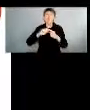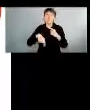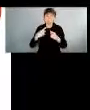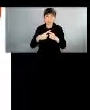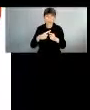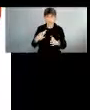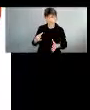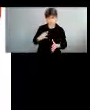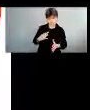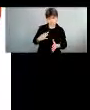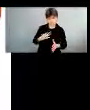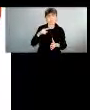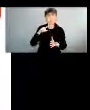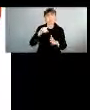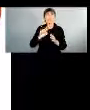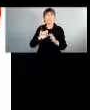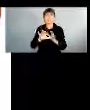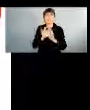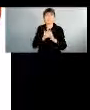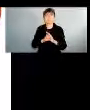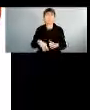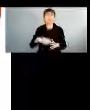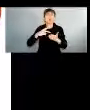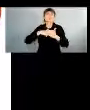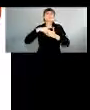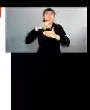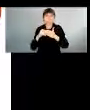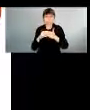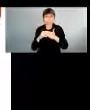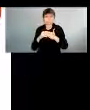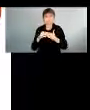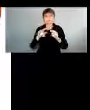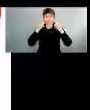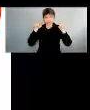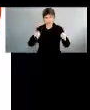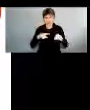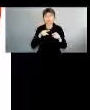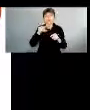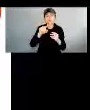program stream. So, you can apply to either the Create & Develop Stream, or the Program